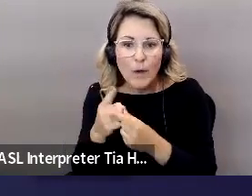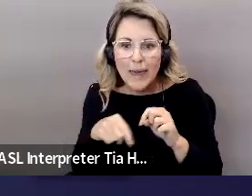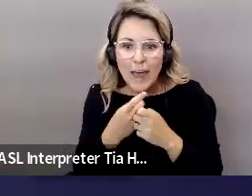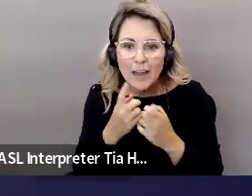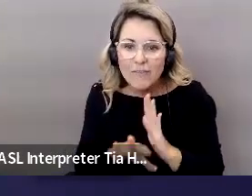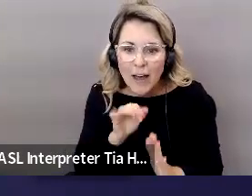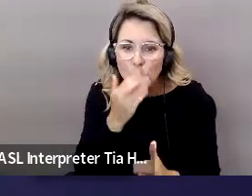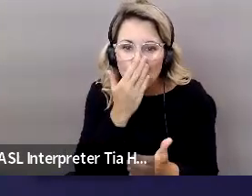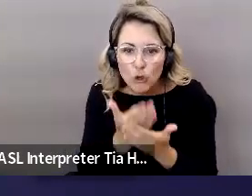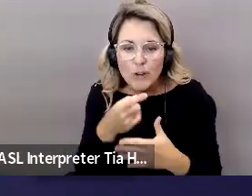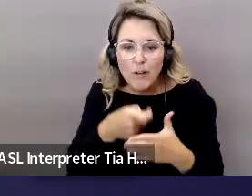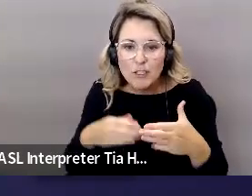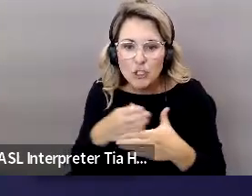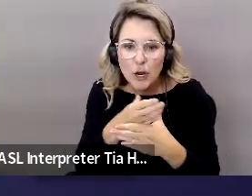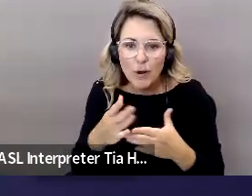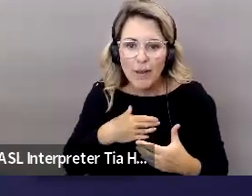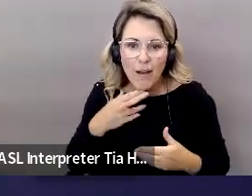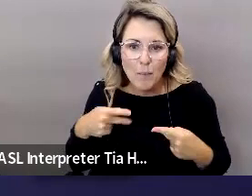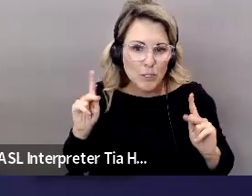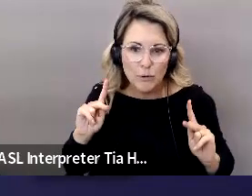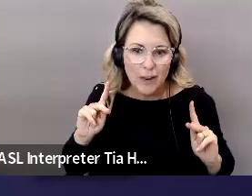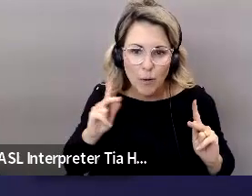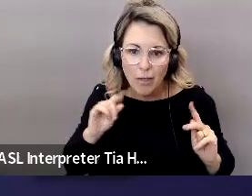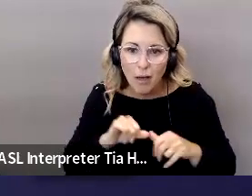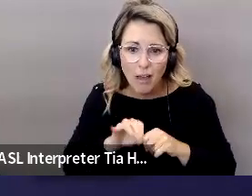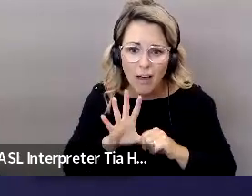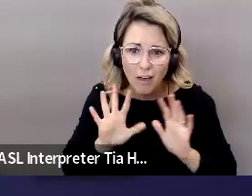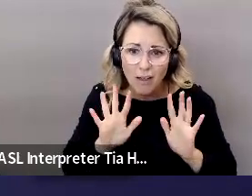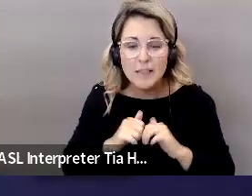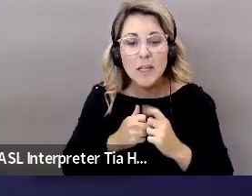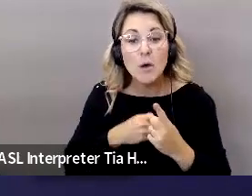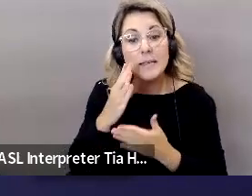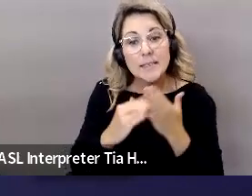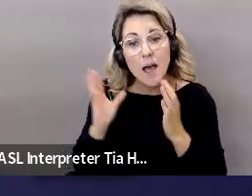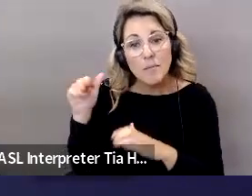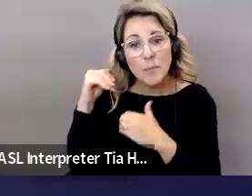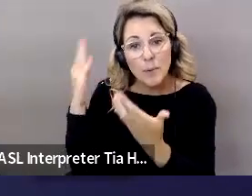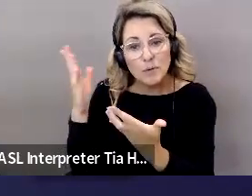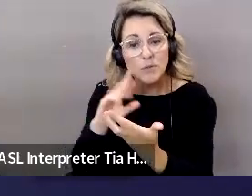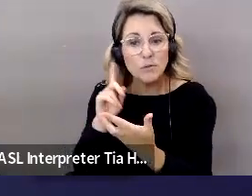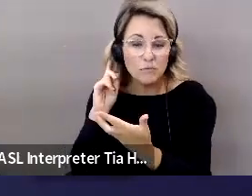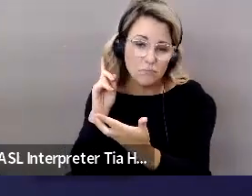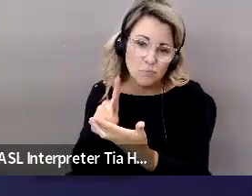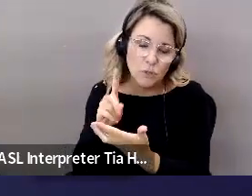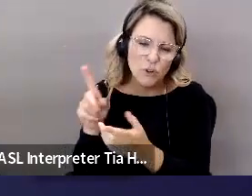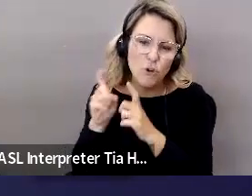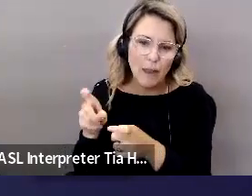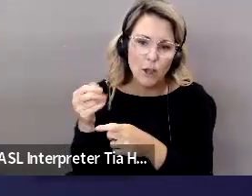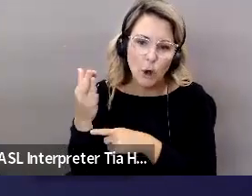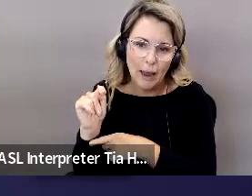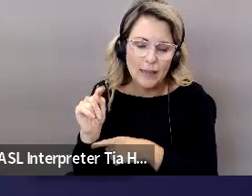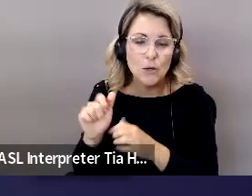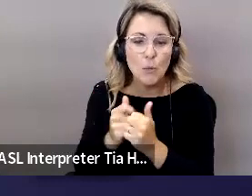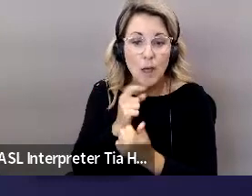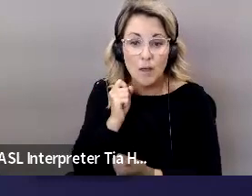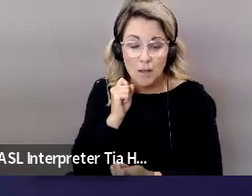opportunity. So, that is some grants are going to require you to kind of put forth some of the cost